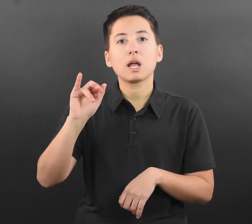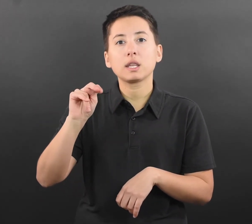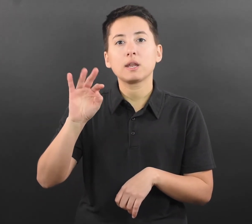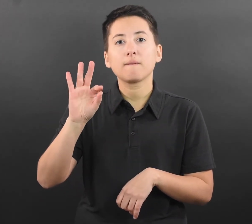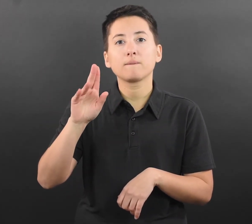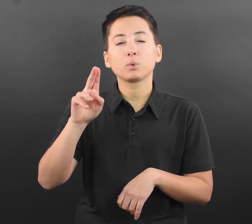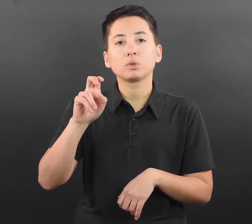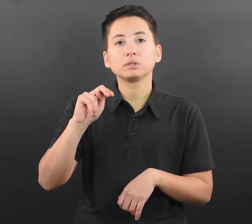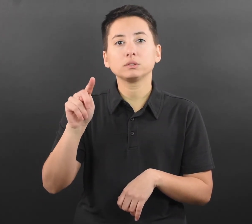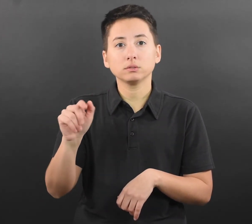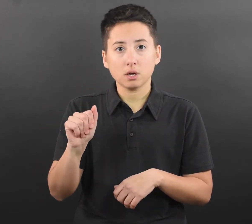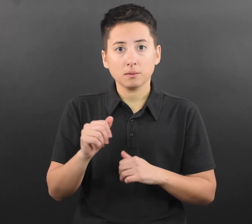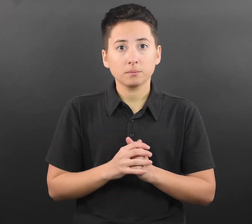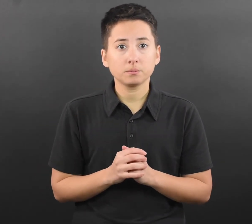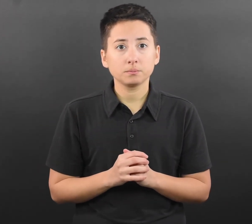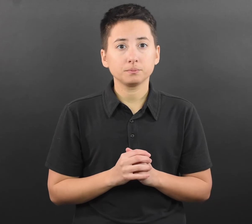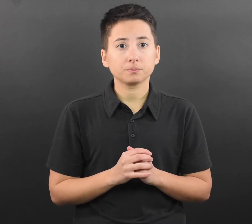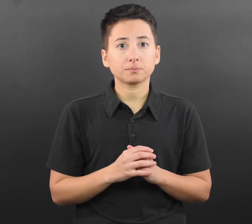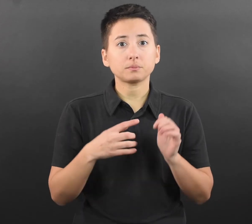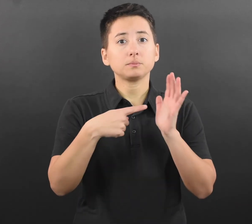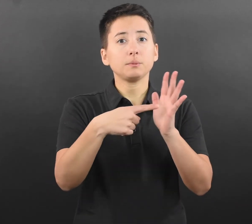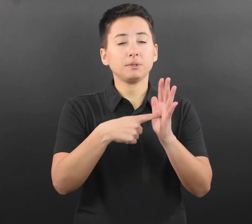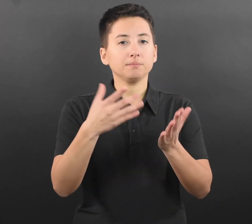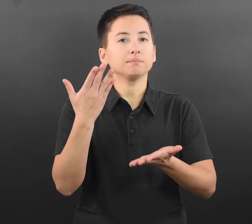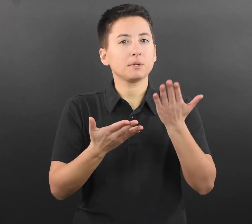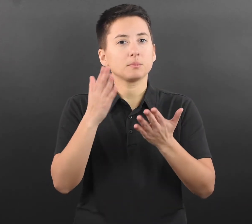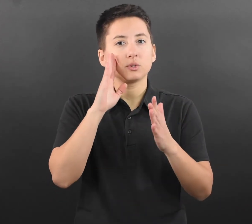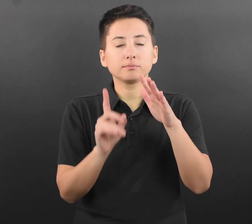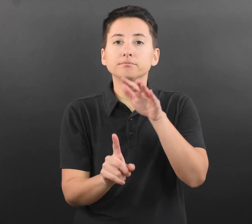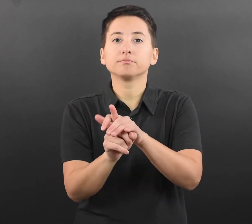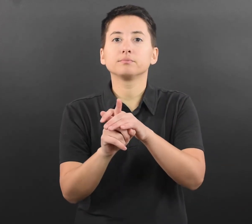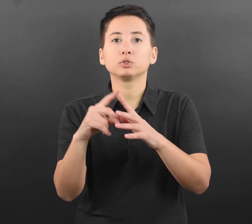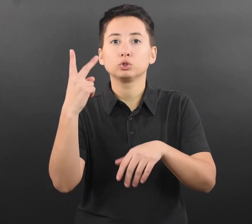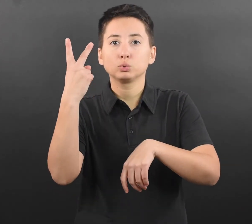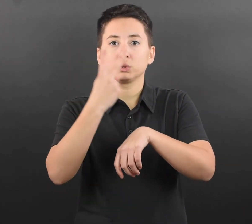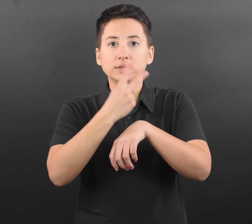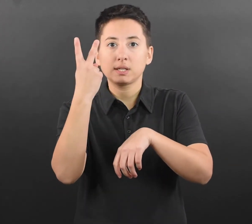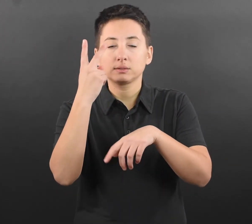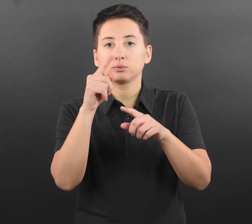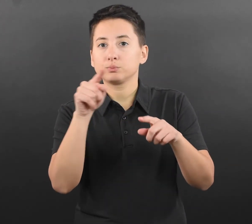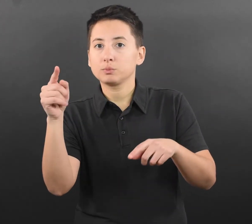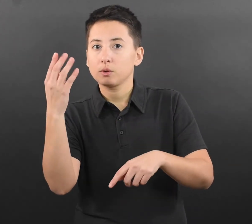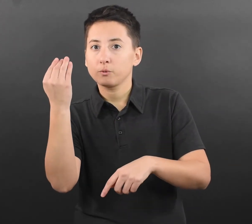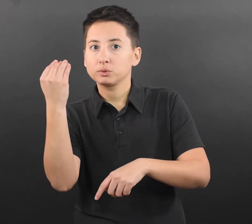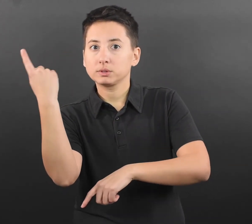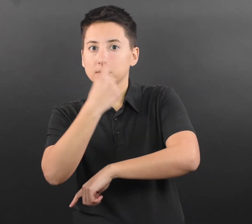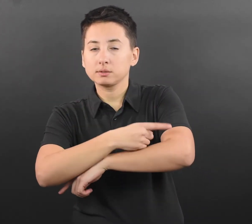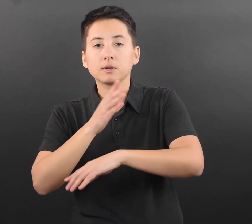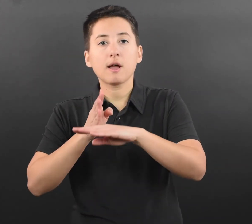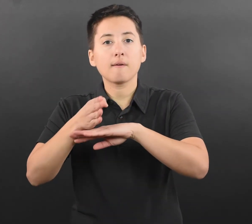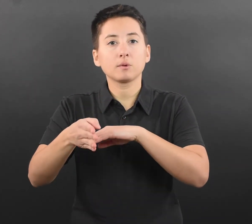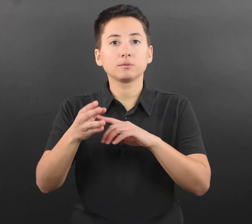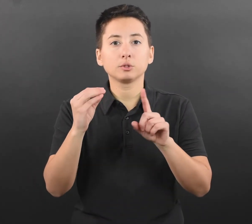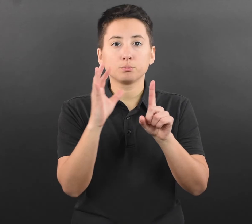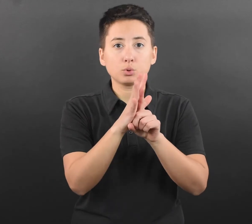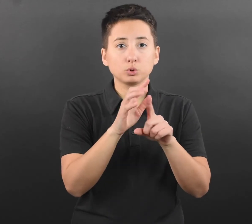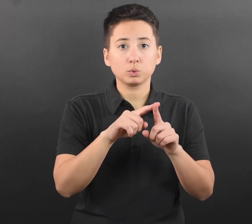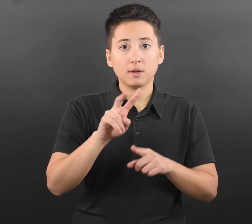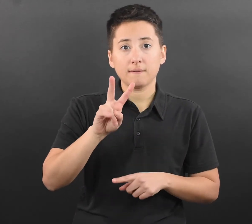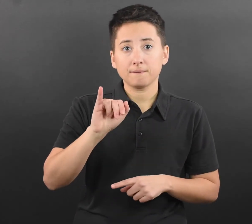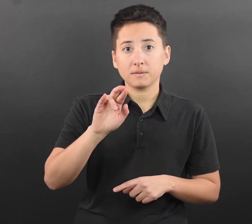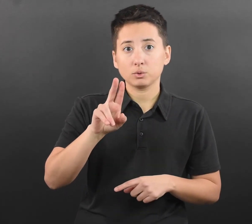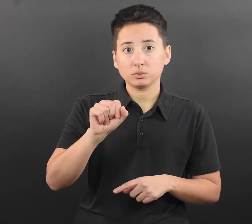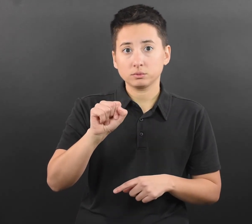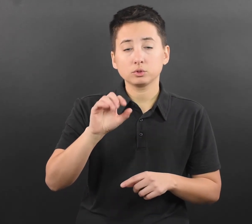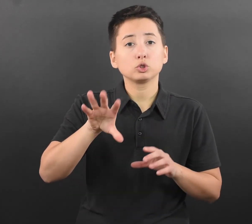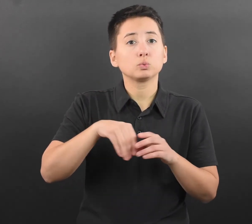and influenza. Symptoms may appear 2-14 days after exposure to the virus, and they may include: